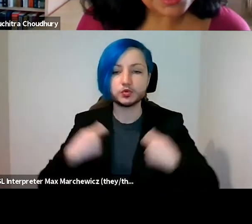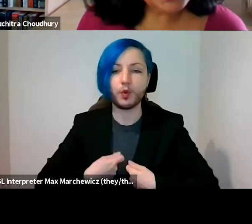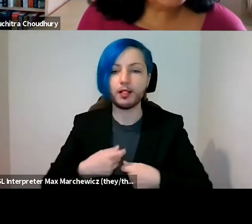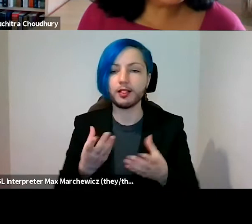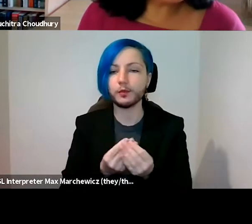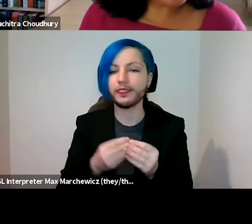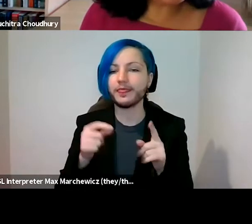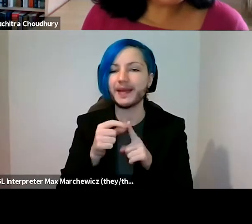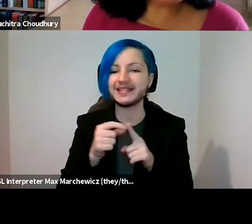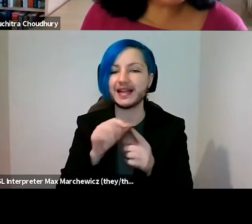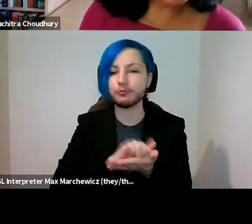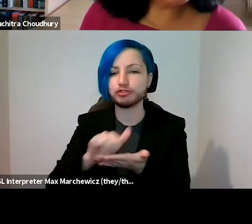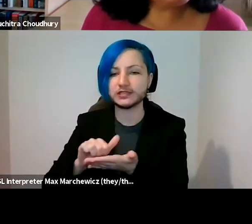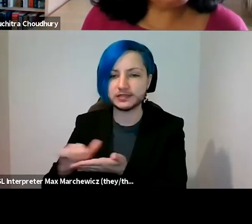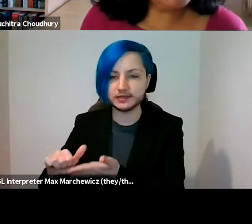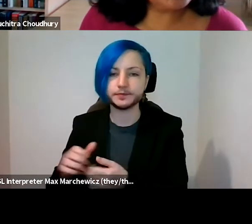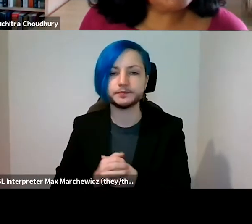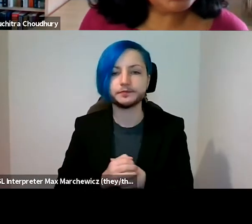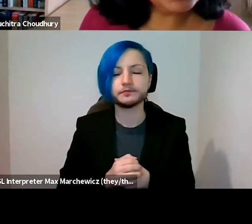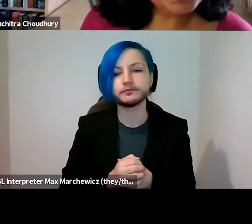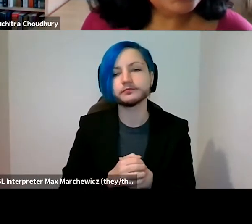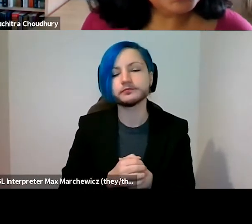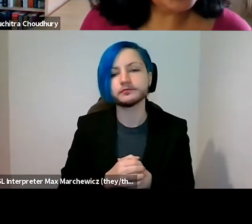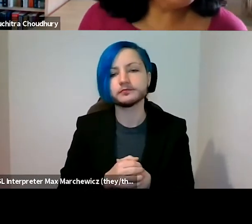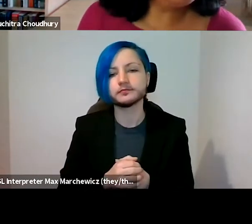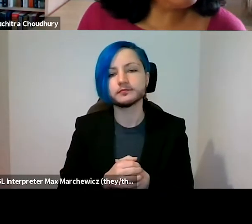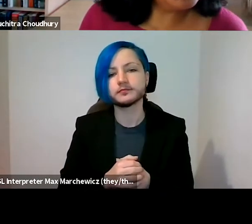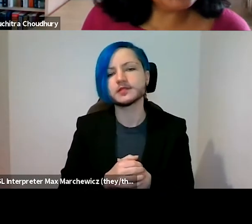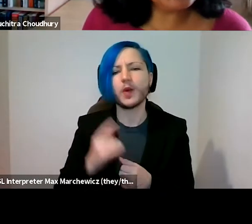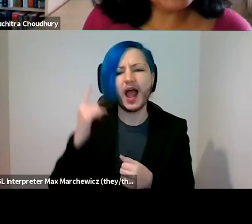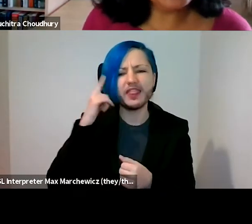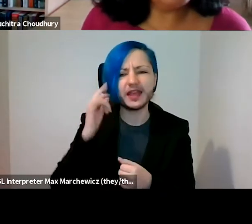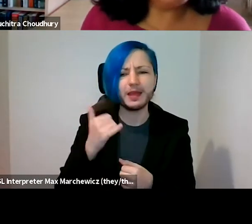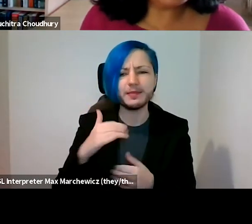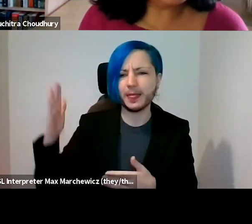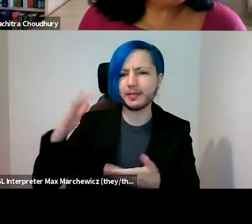I suspect that's the, you know, the reverse side of the shawl, but maybe not, but maybe that's just